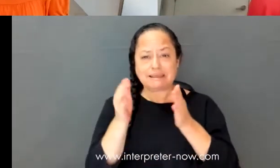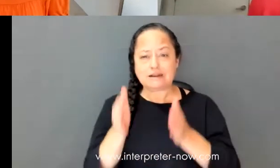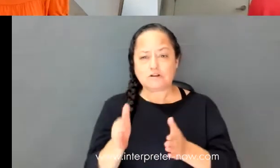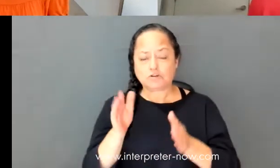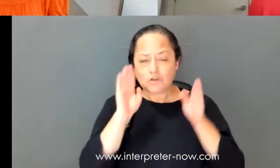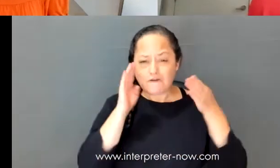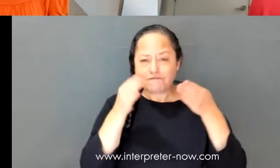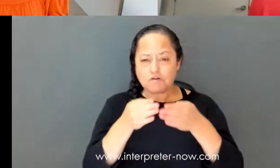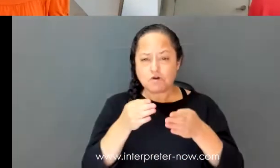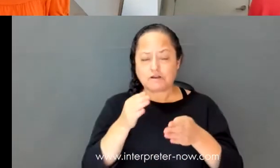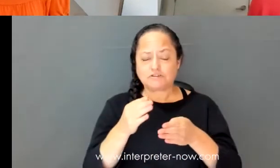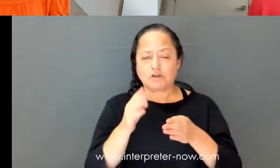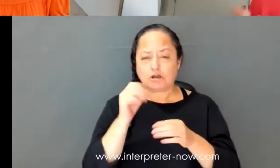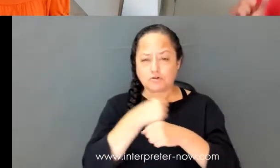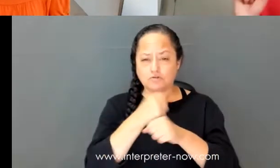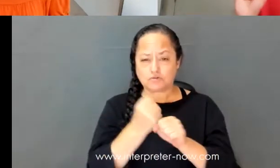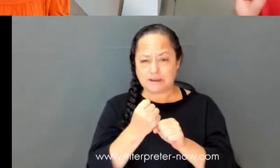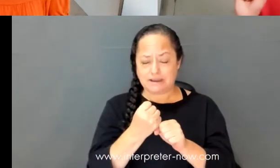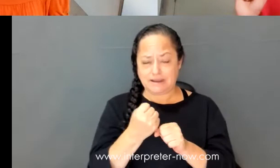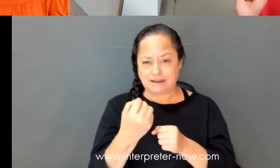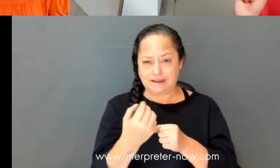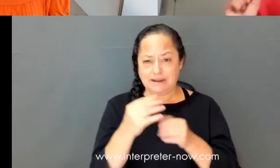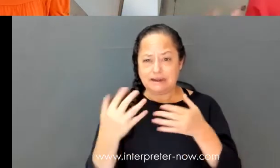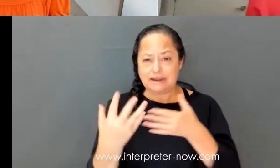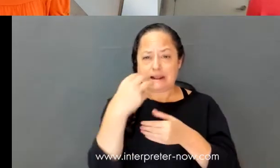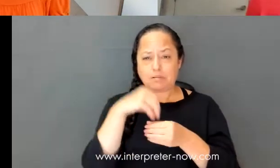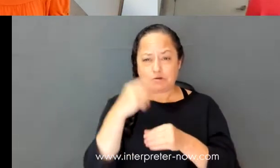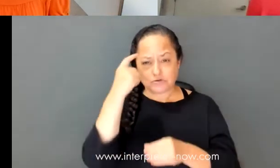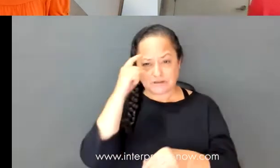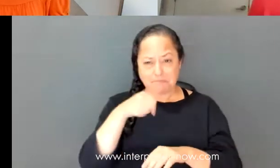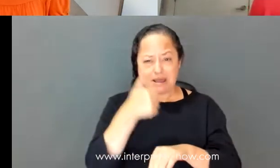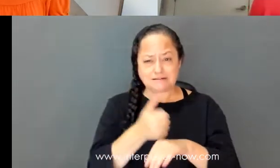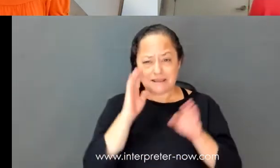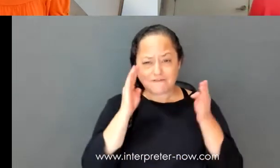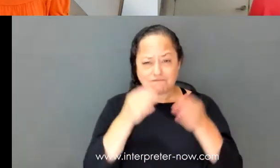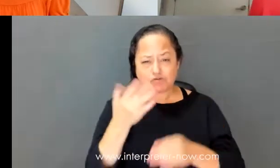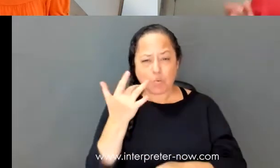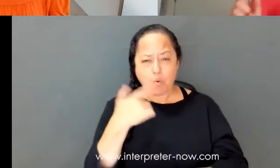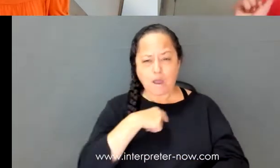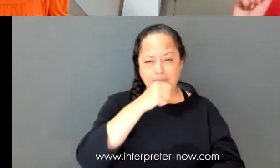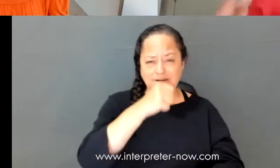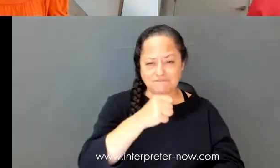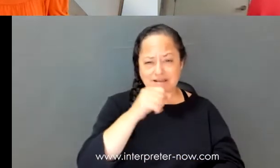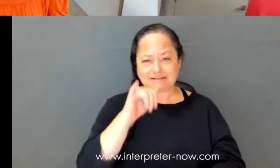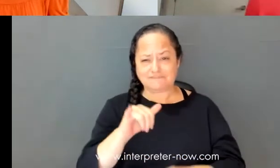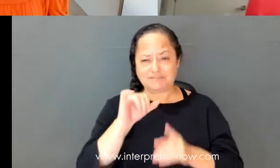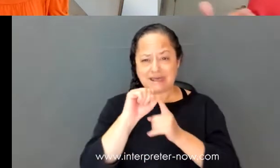an inclusion mindset, is thinking about why am I defensive in this situation? Is it going to help?